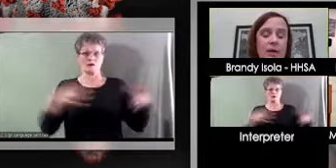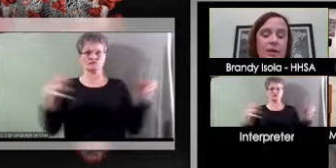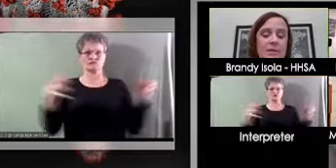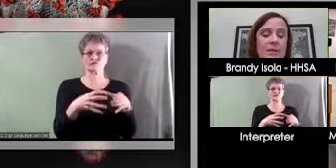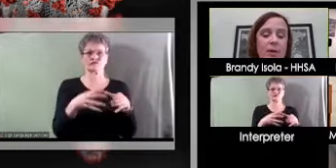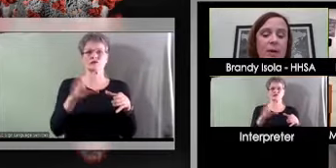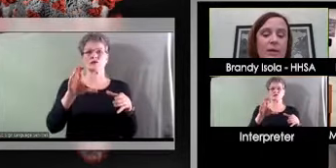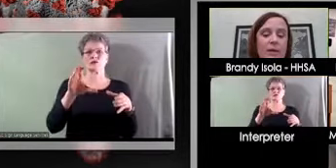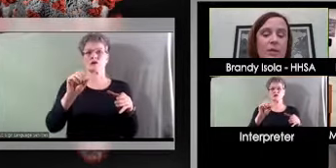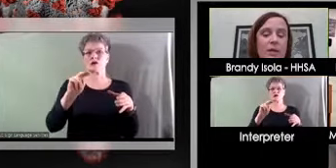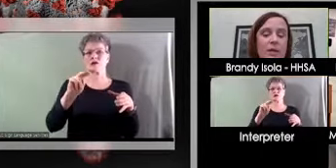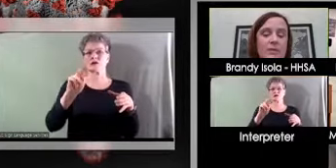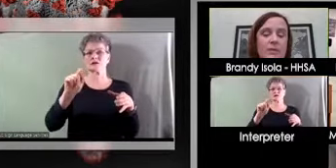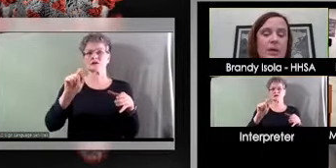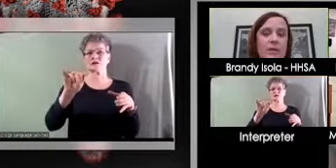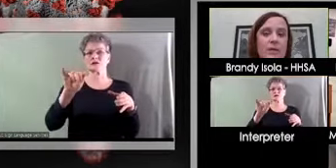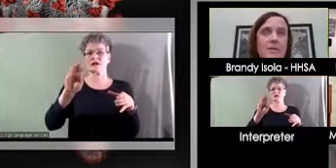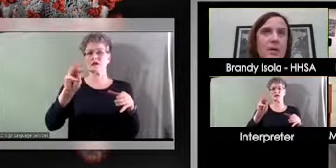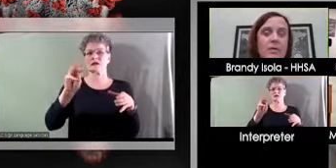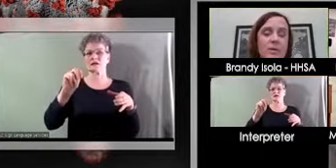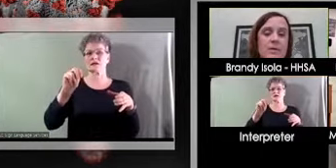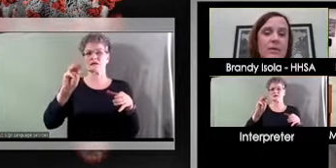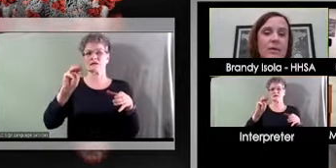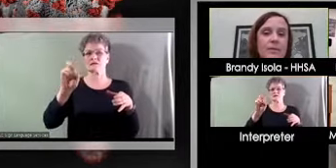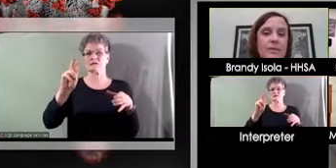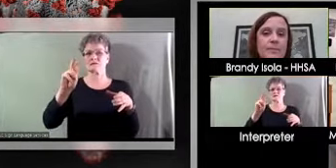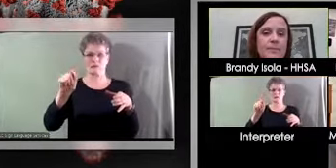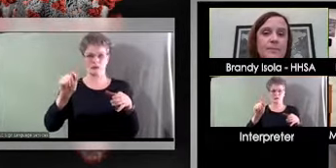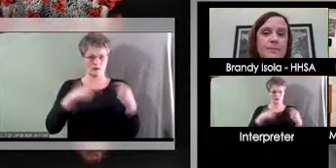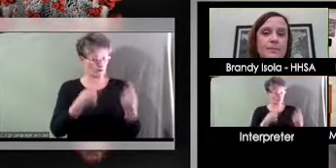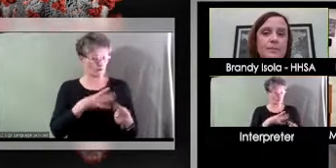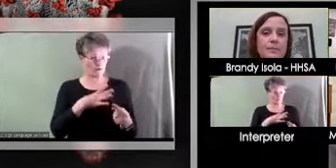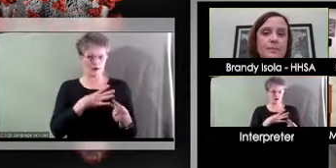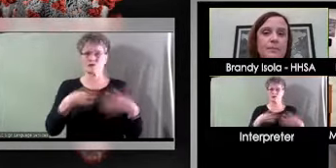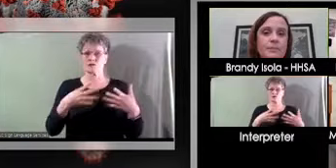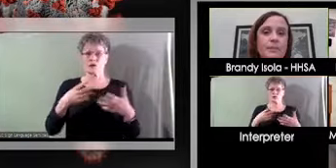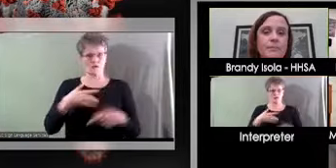the spread that we can slow the spread together.